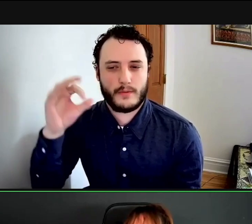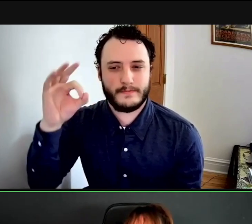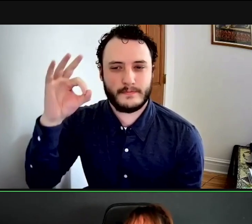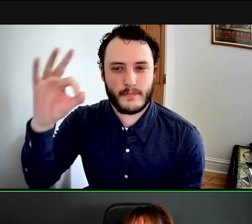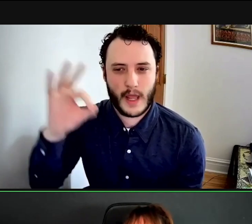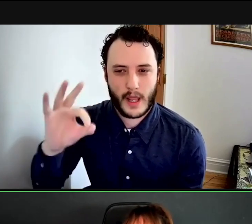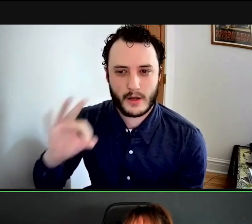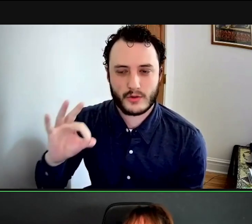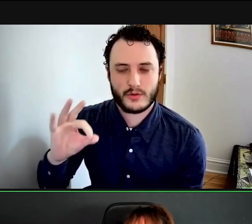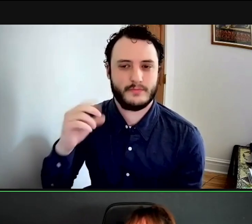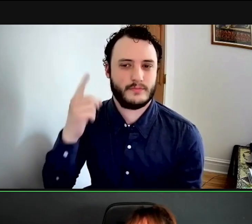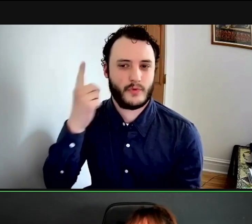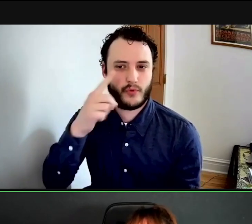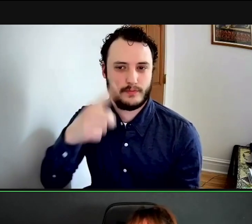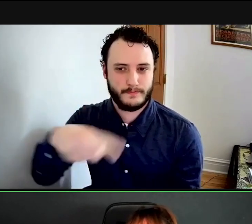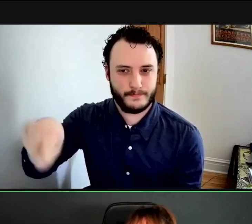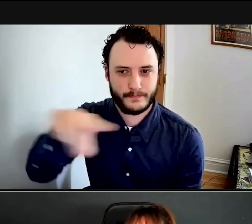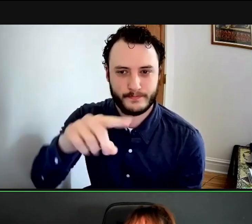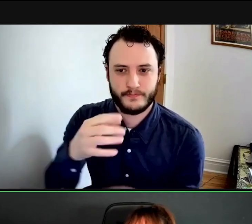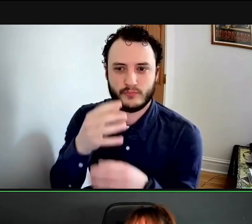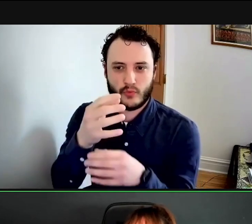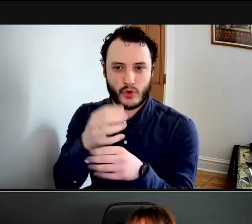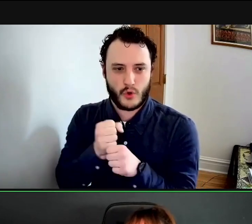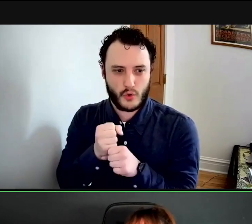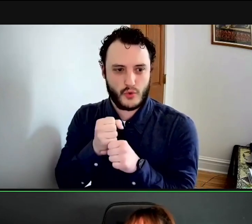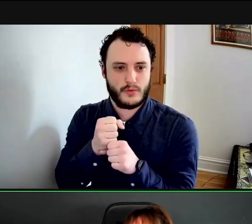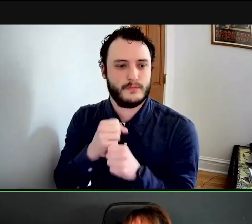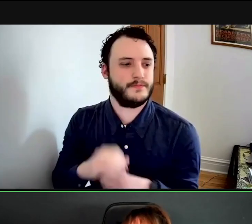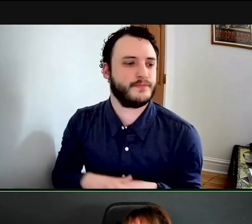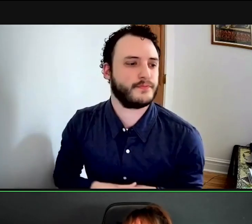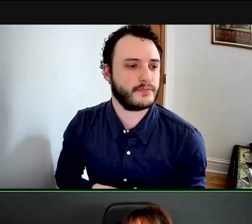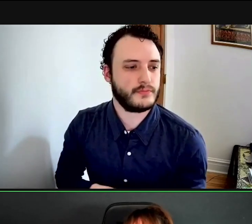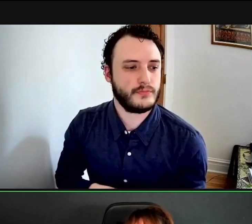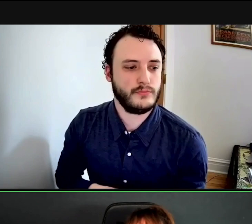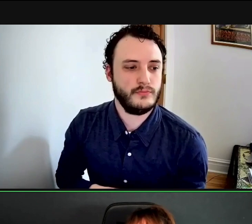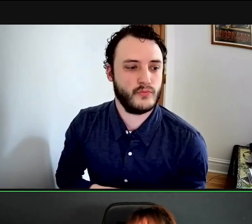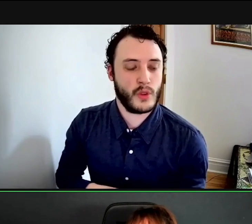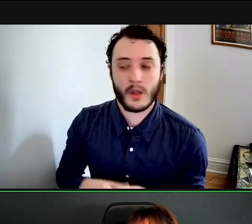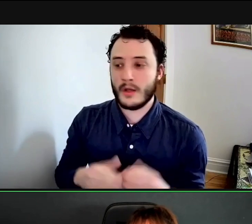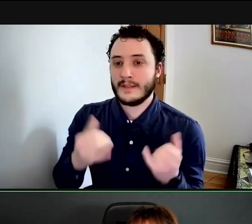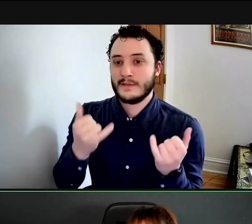offer a QR code, where you can earn a badge